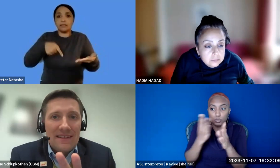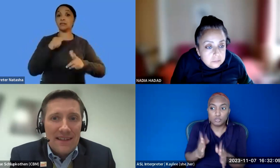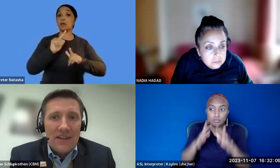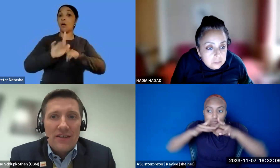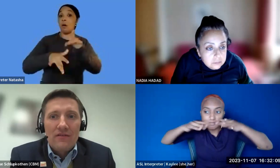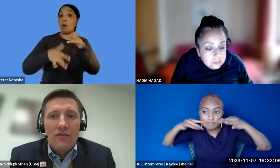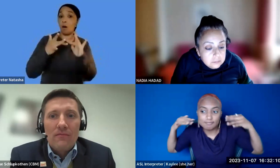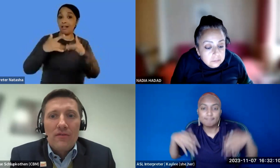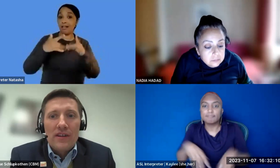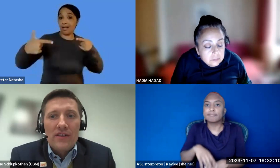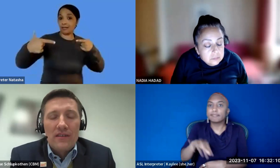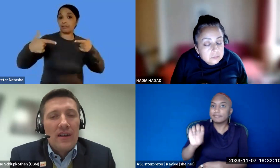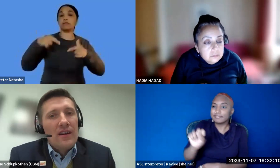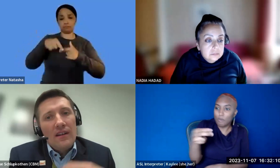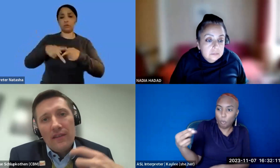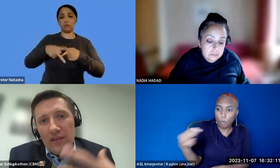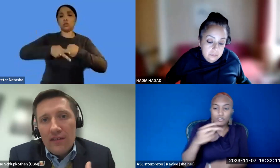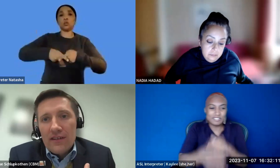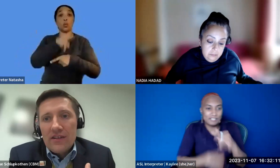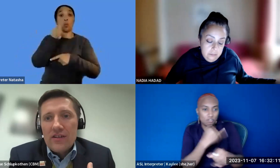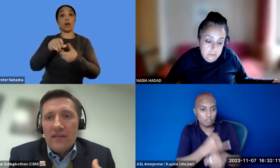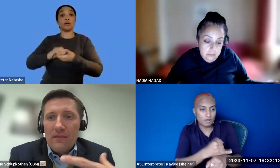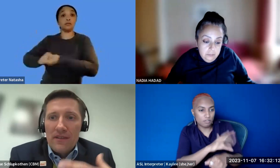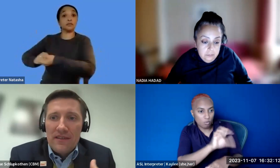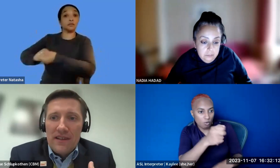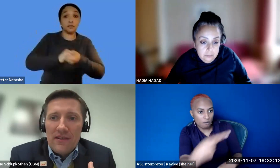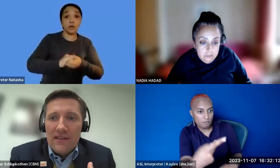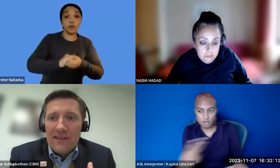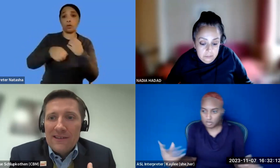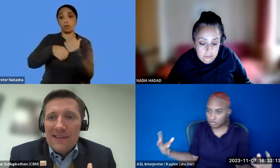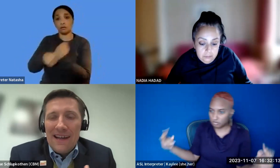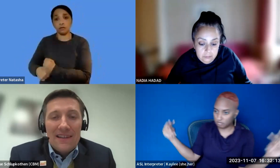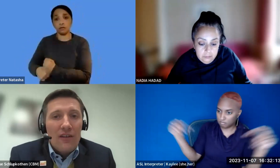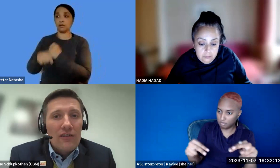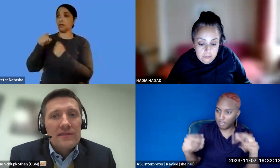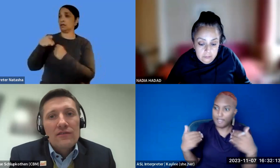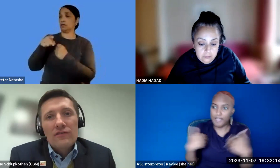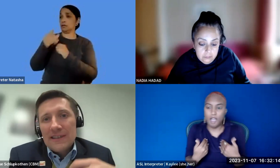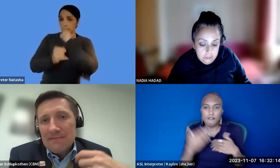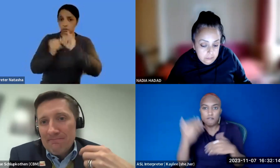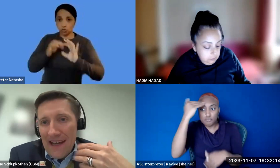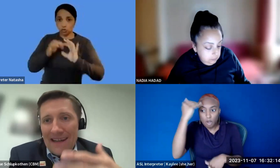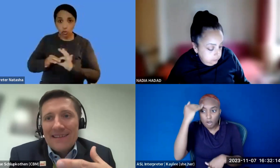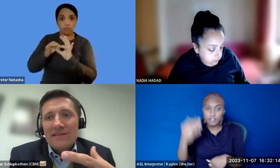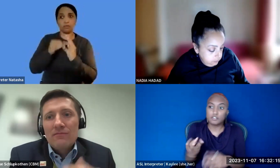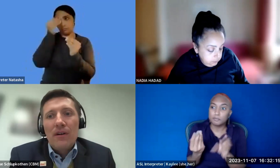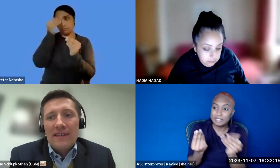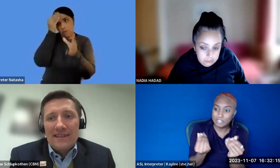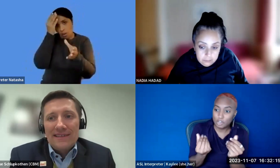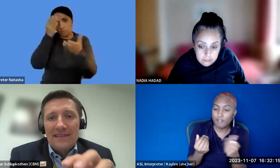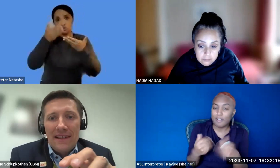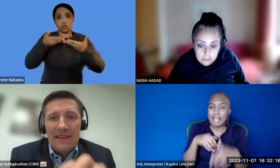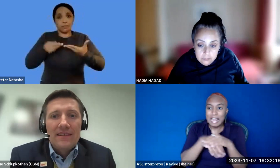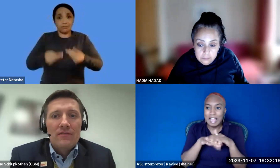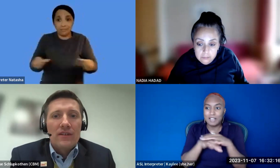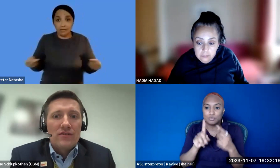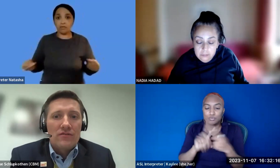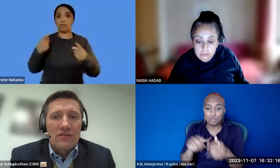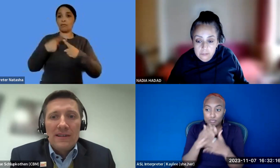in international cooperation the knowledge, material and also access to partners they need to ensure